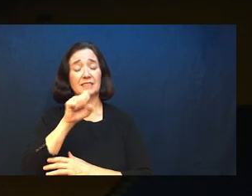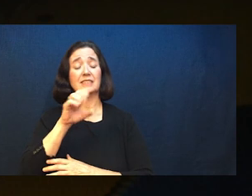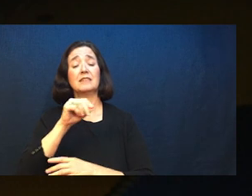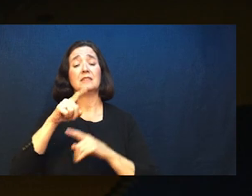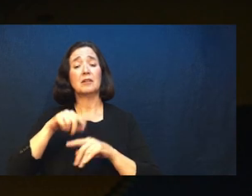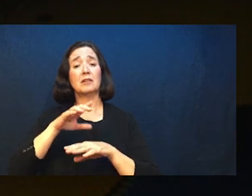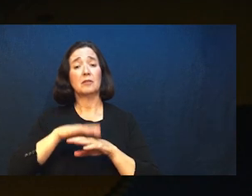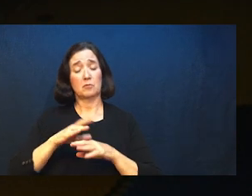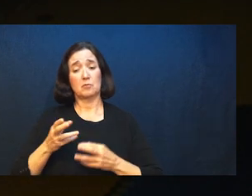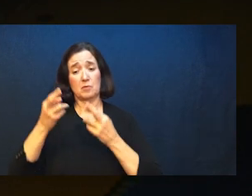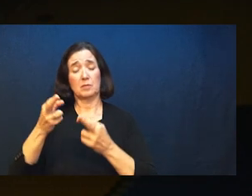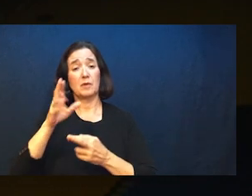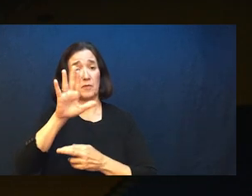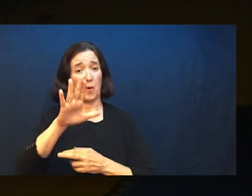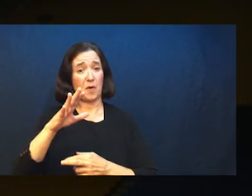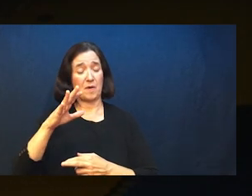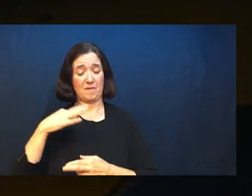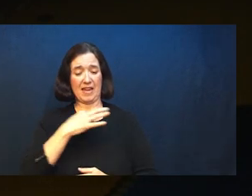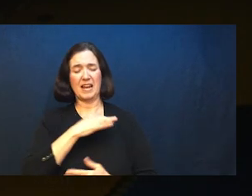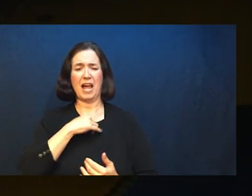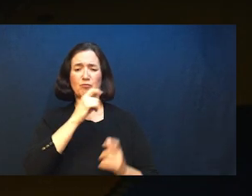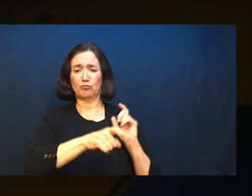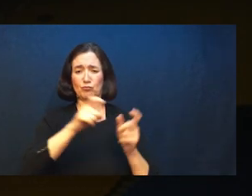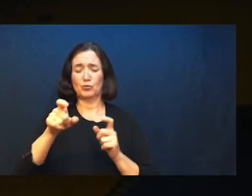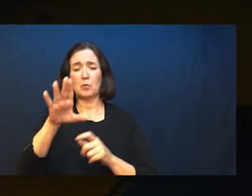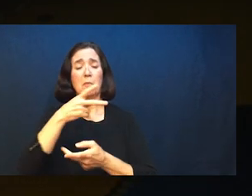I now confer upon each of you the master's degree to which you're entitled